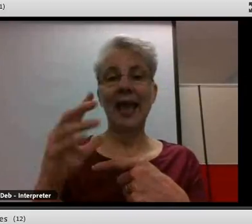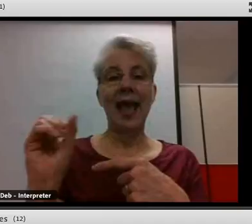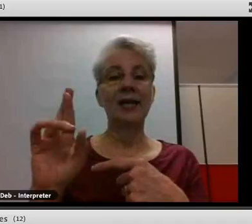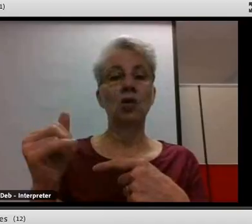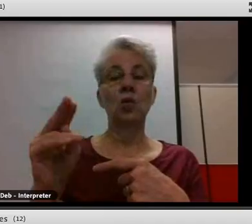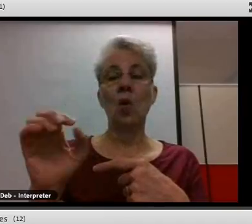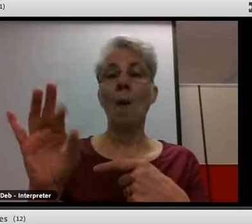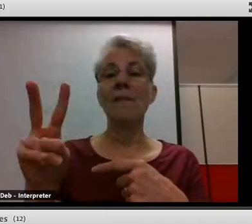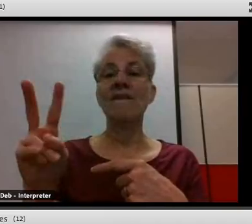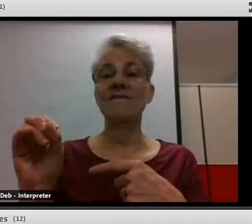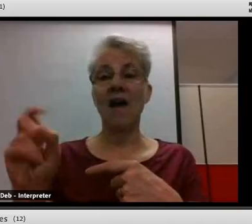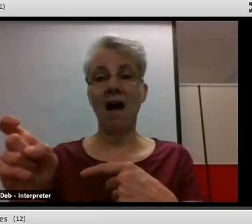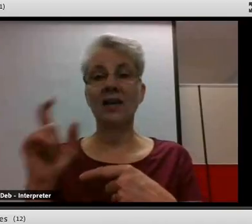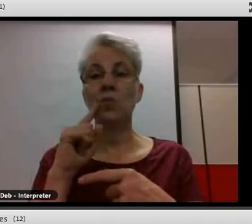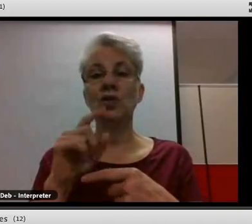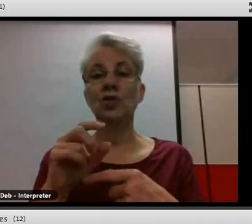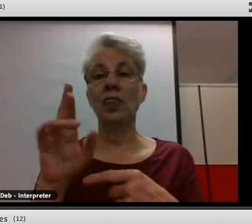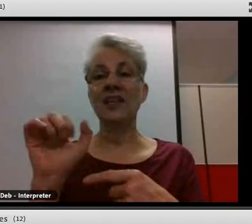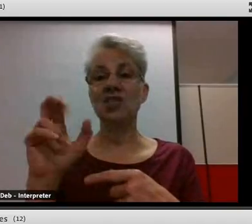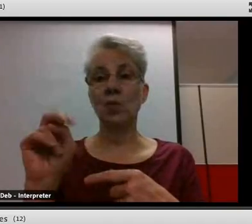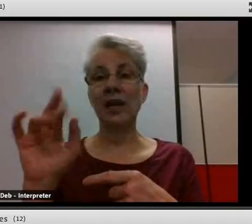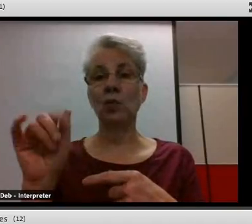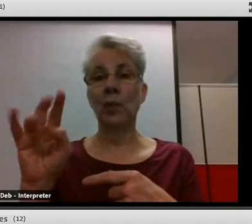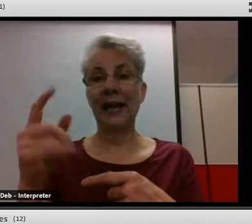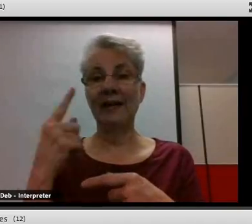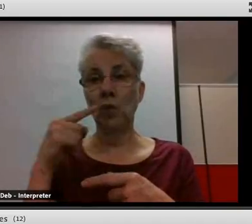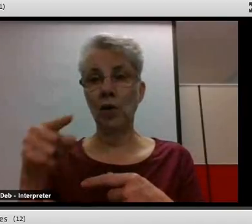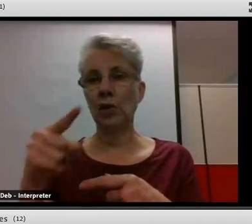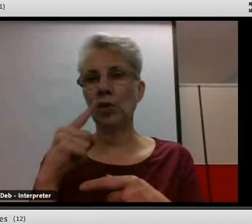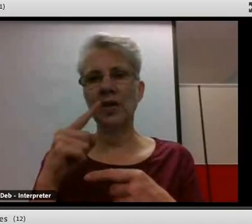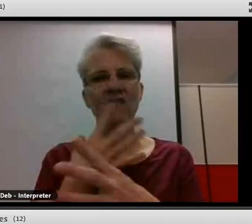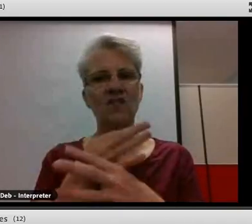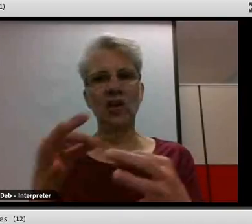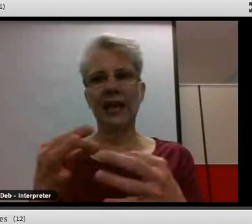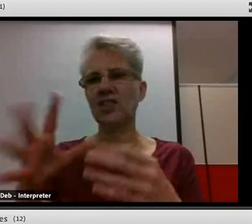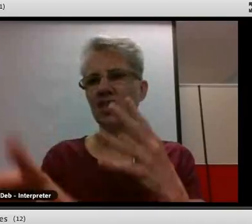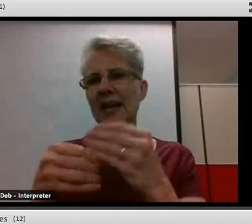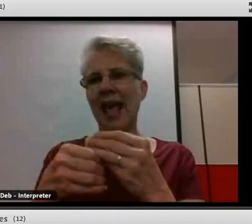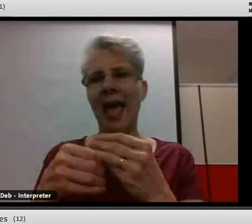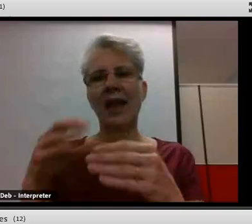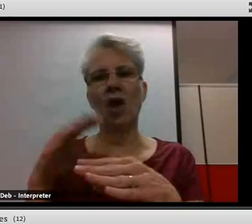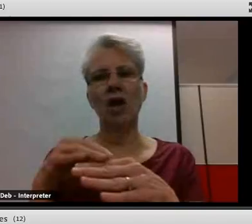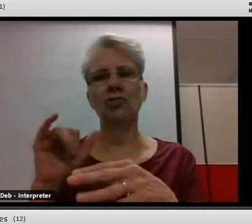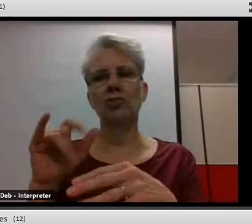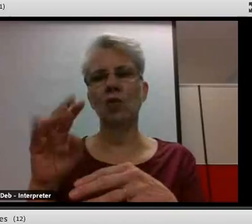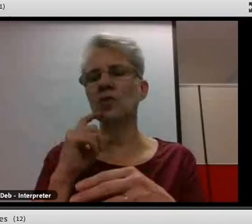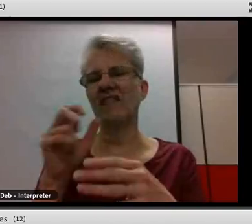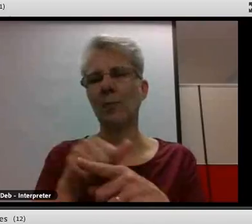I'm glad they have you, Elizabeth. We'll try -- Okay.